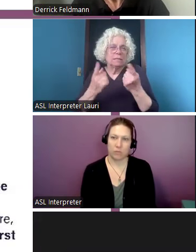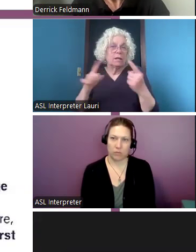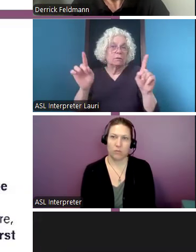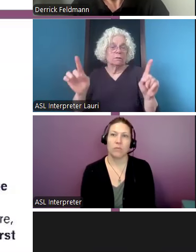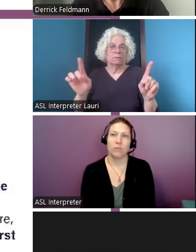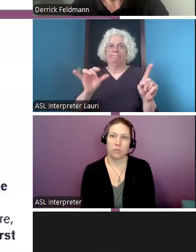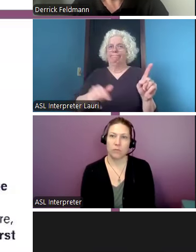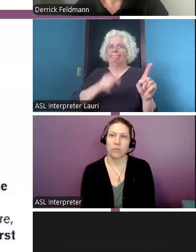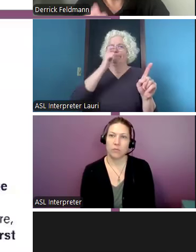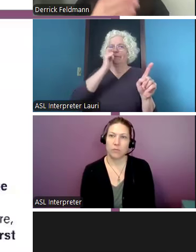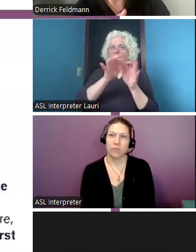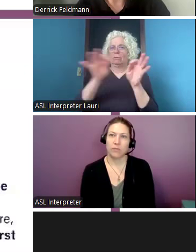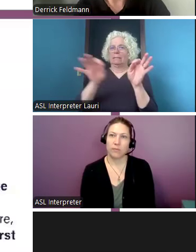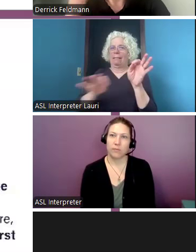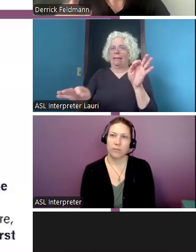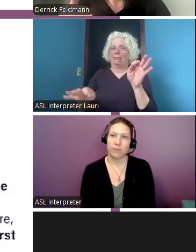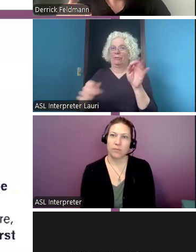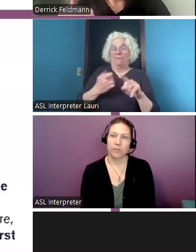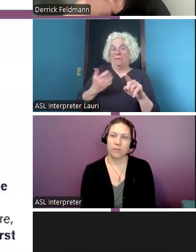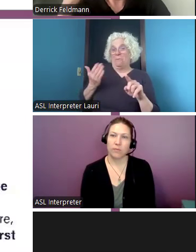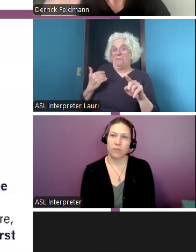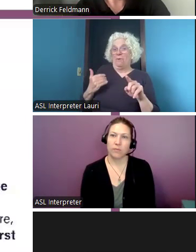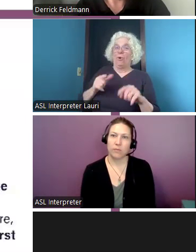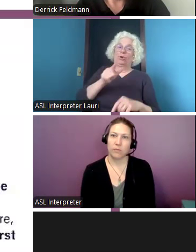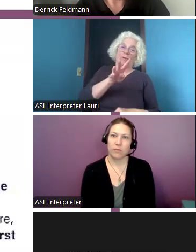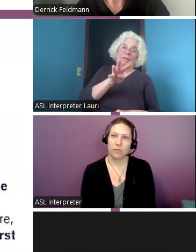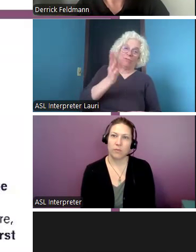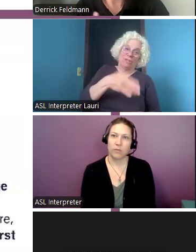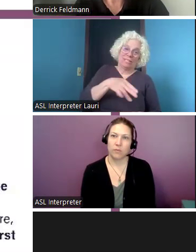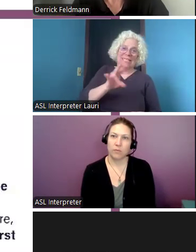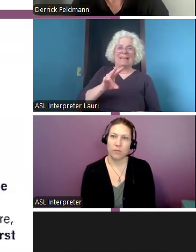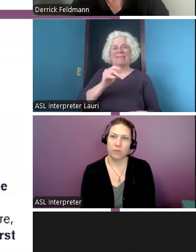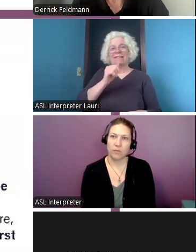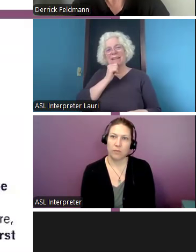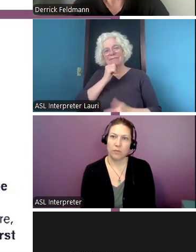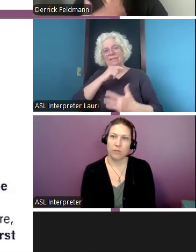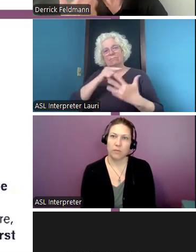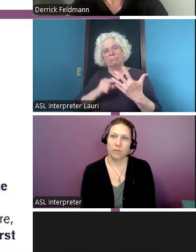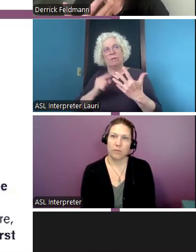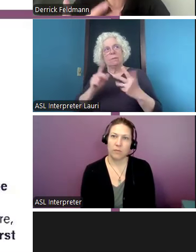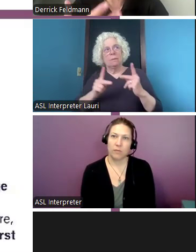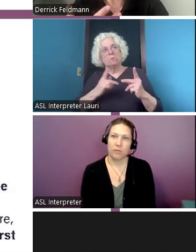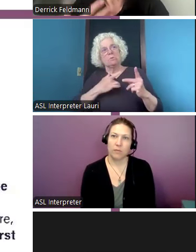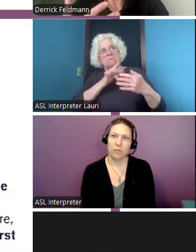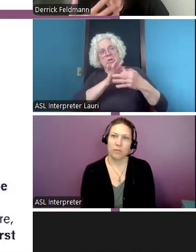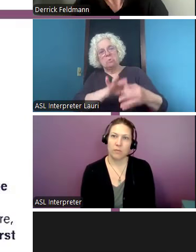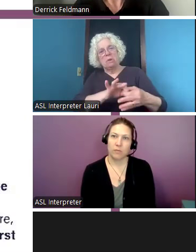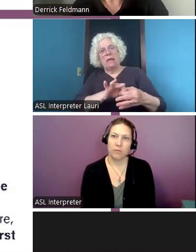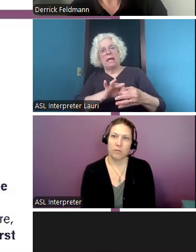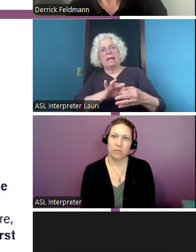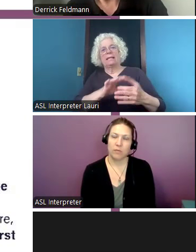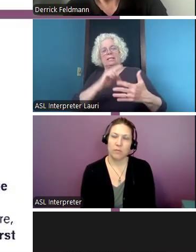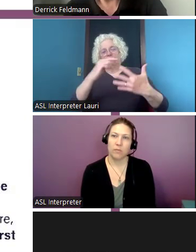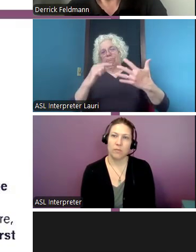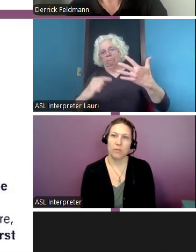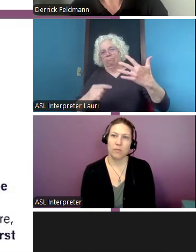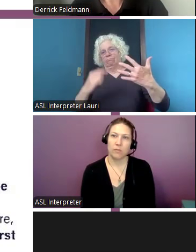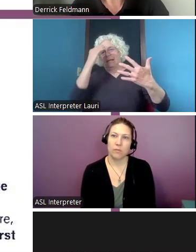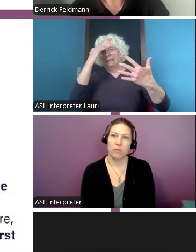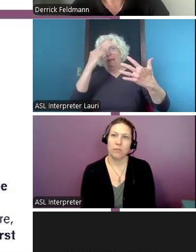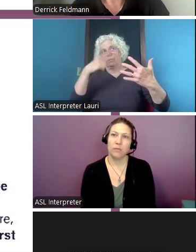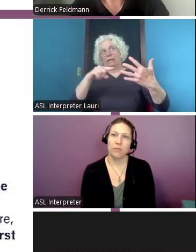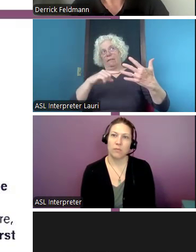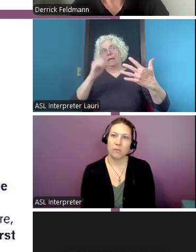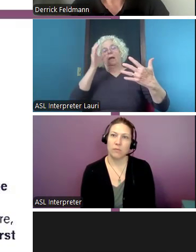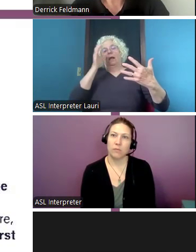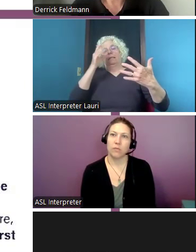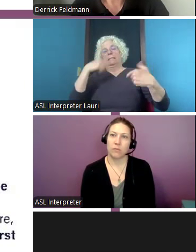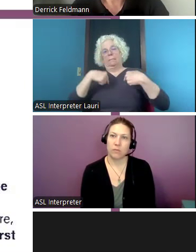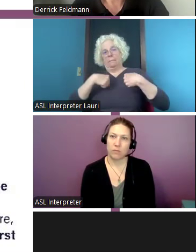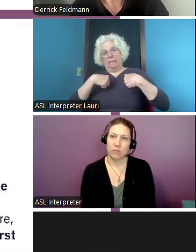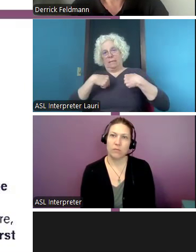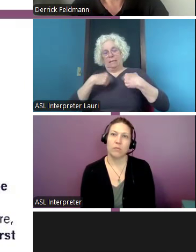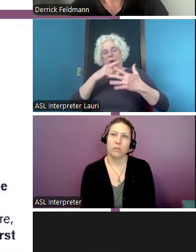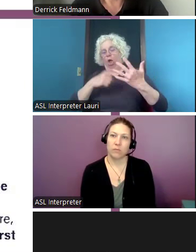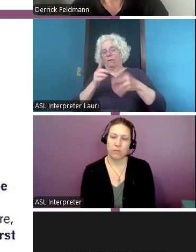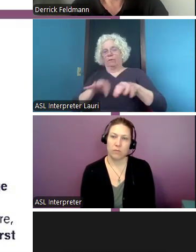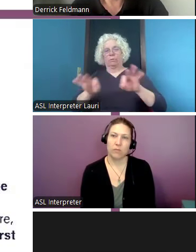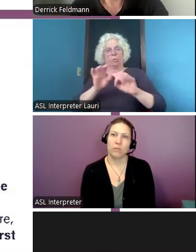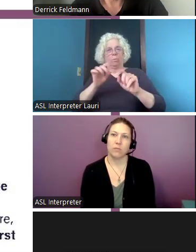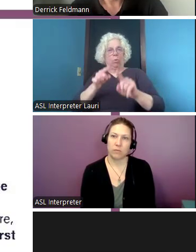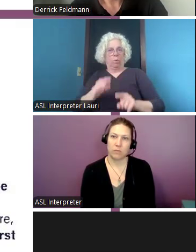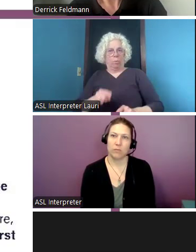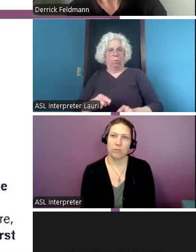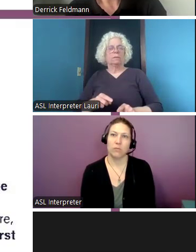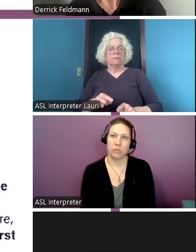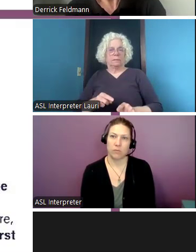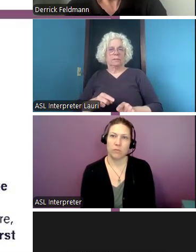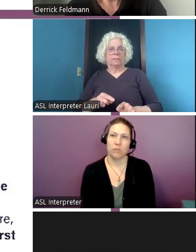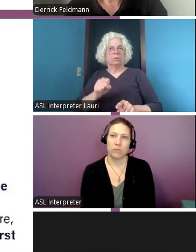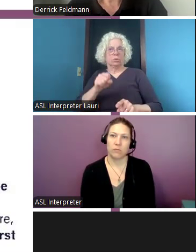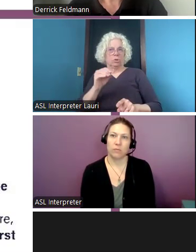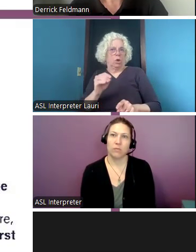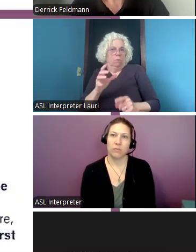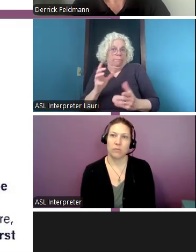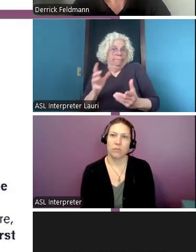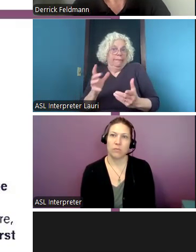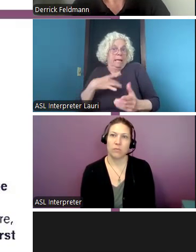And it was really the language that we heard from the previous time, 24/7, confidentiality, someone relatable, acknowledging and being heard being listened to are all key key pieces overall.